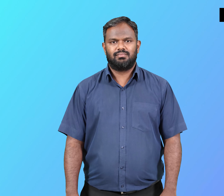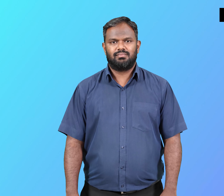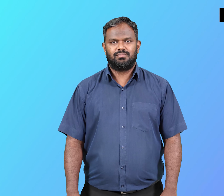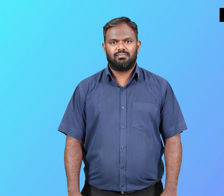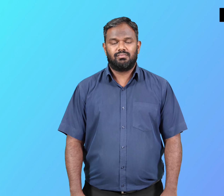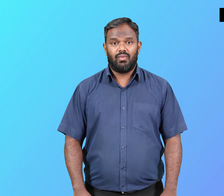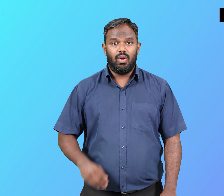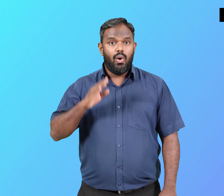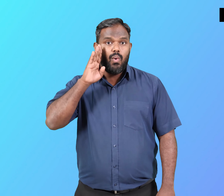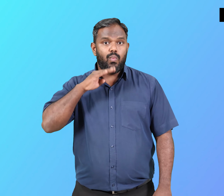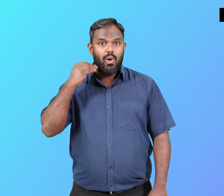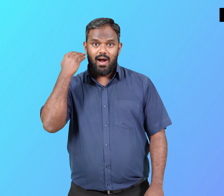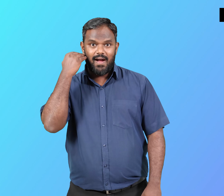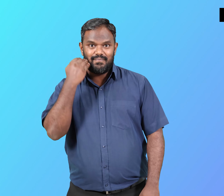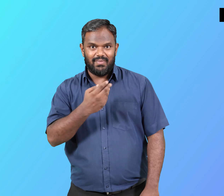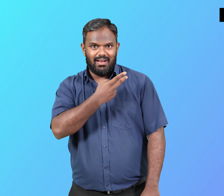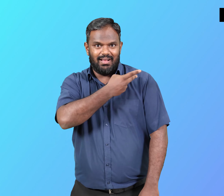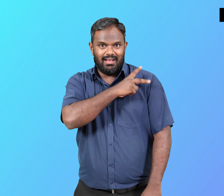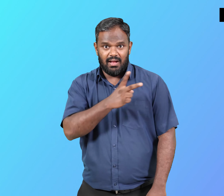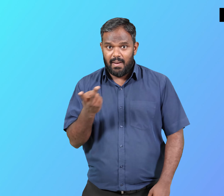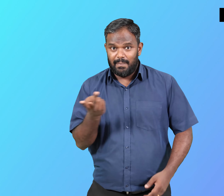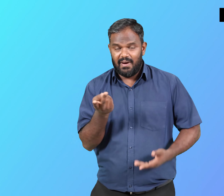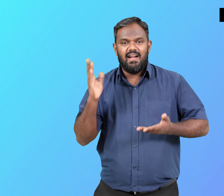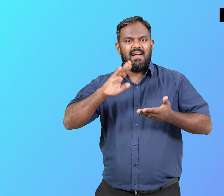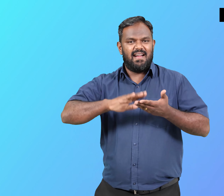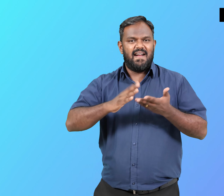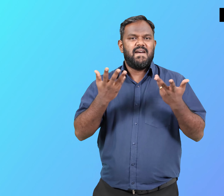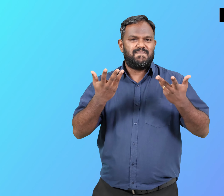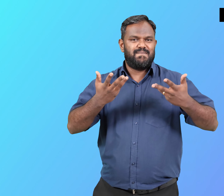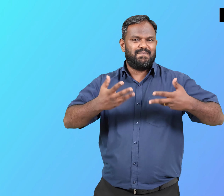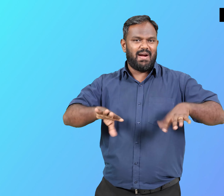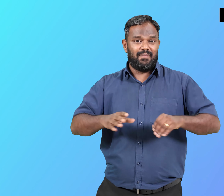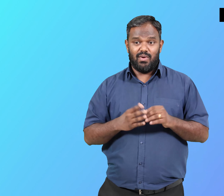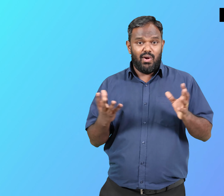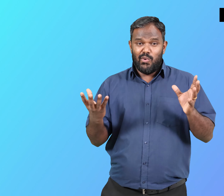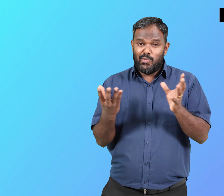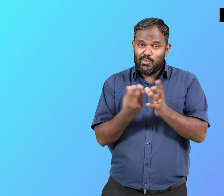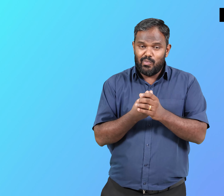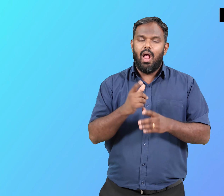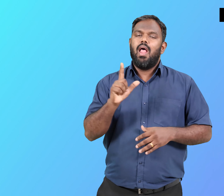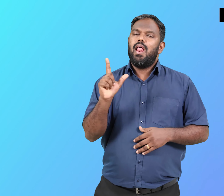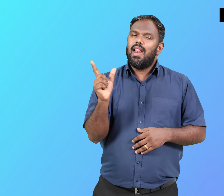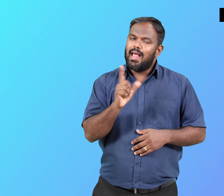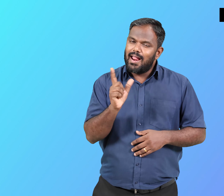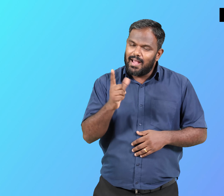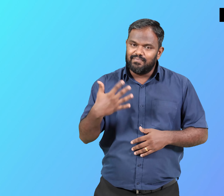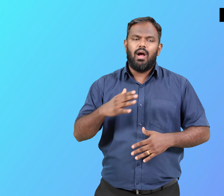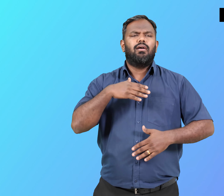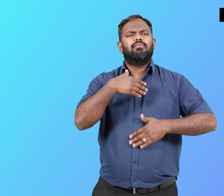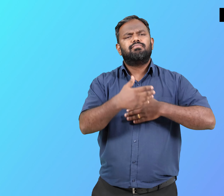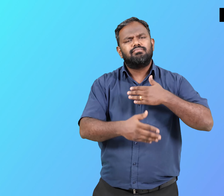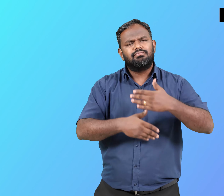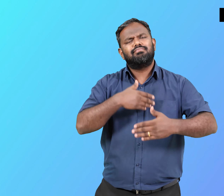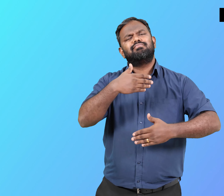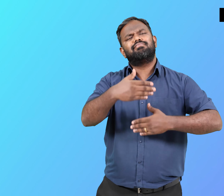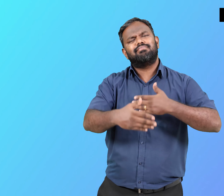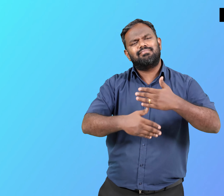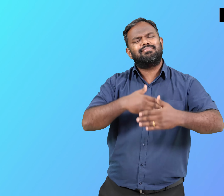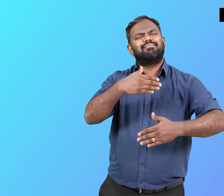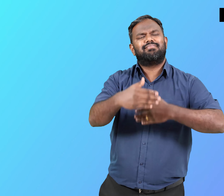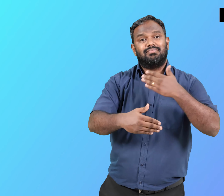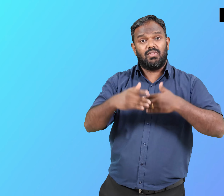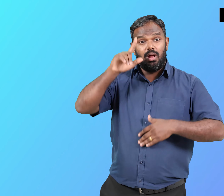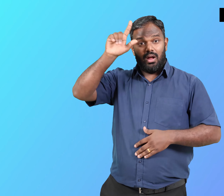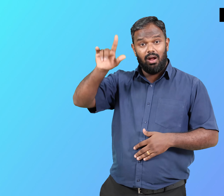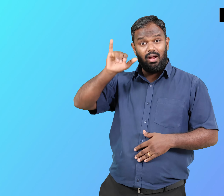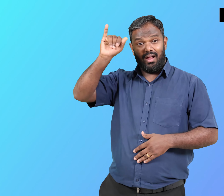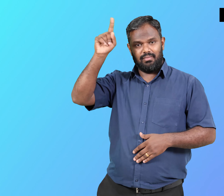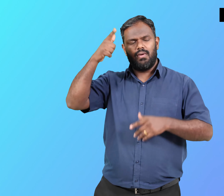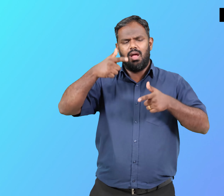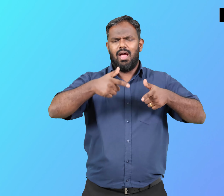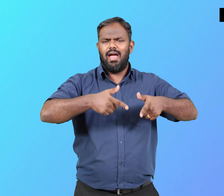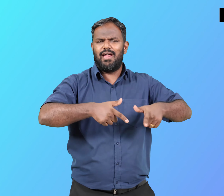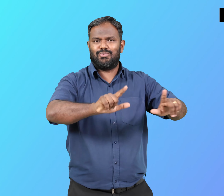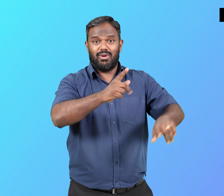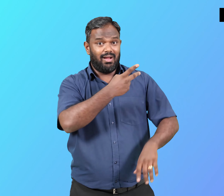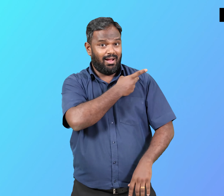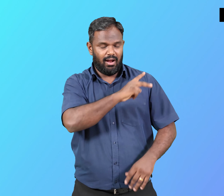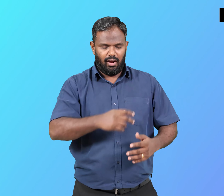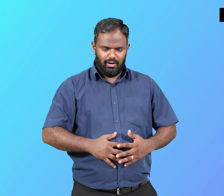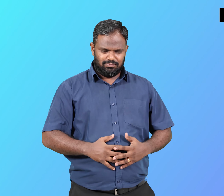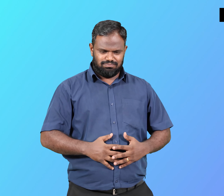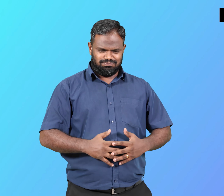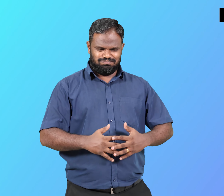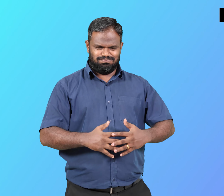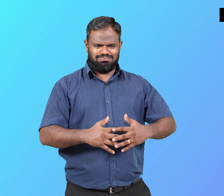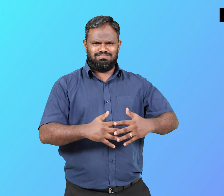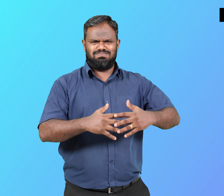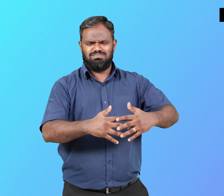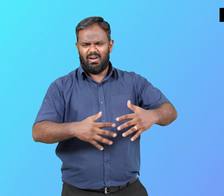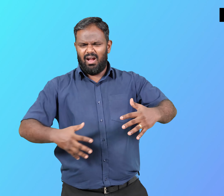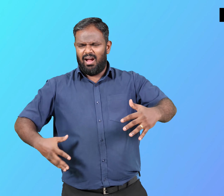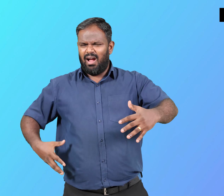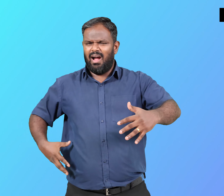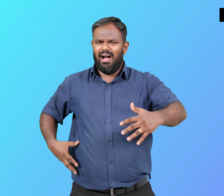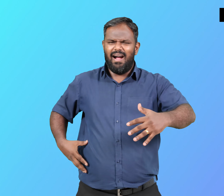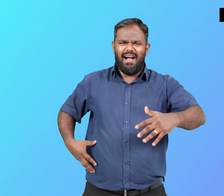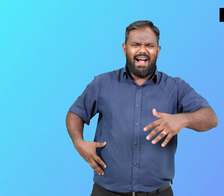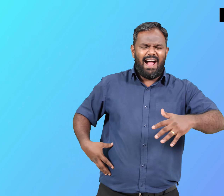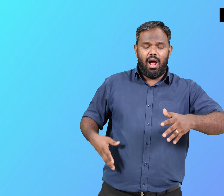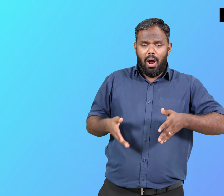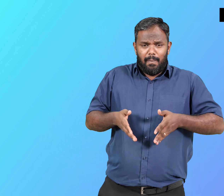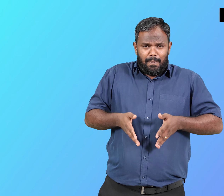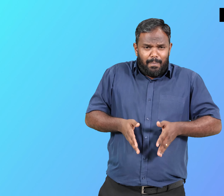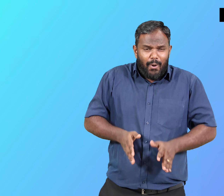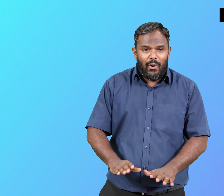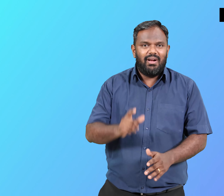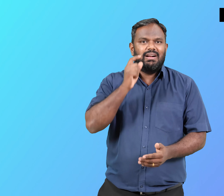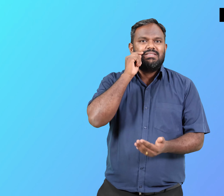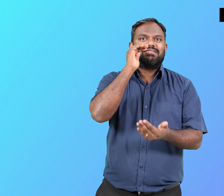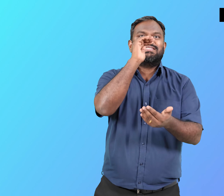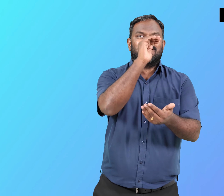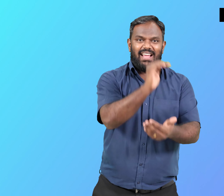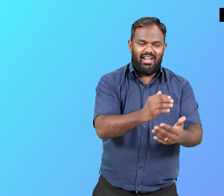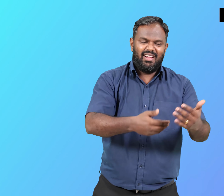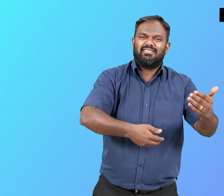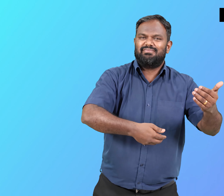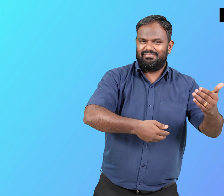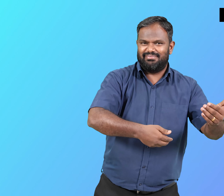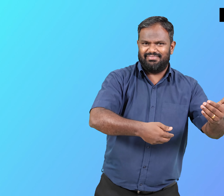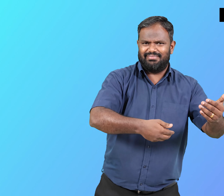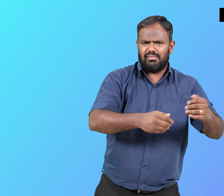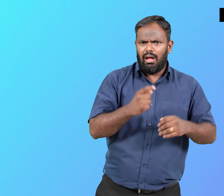So Boaz married Ruth, and they lived together as husband and wife. The LORD allowed Ruth to become pregnant, and she had a son.